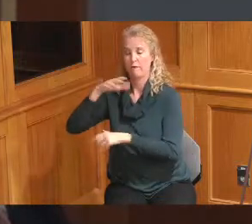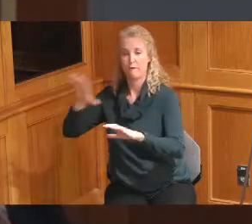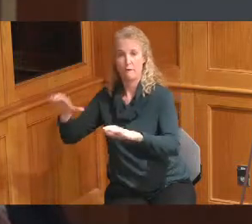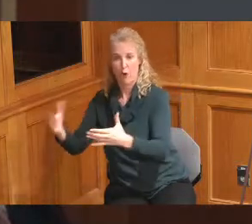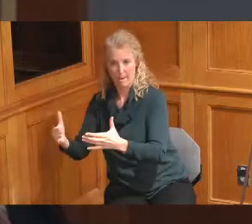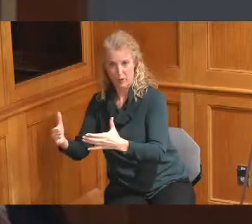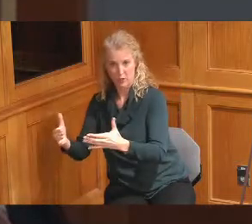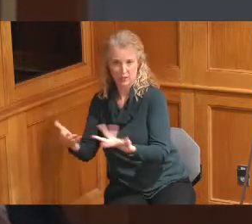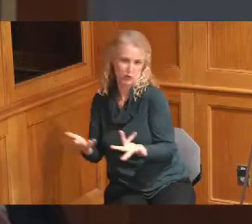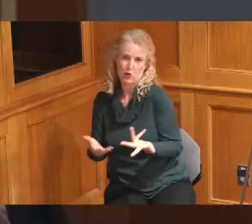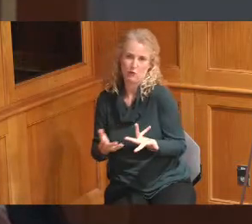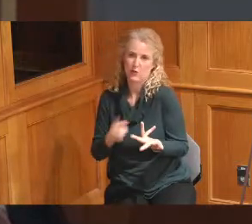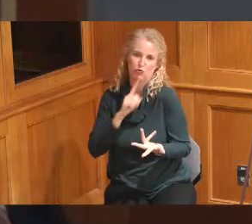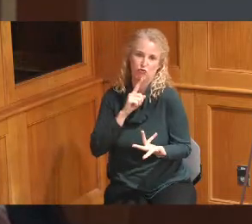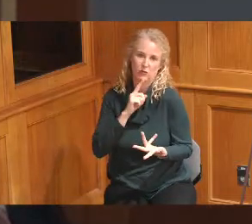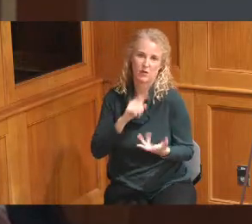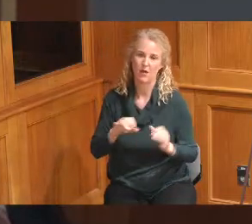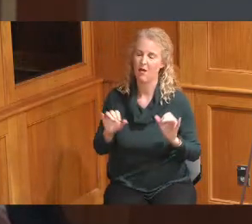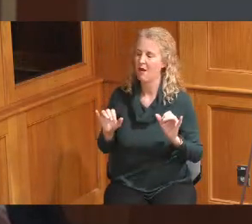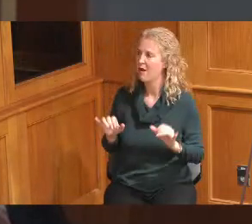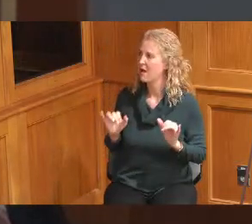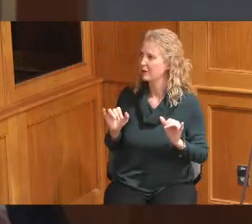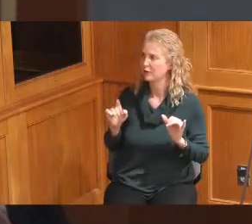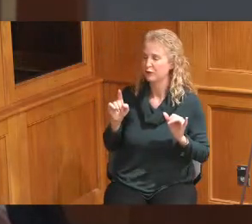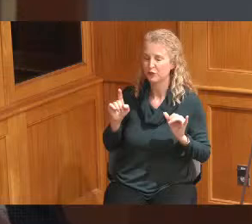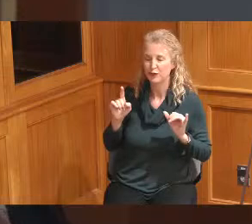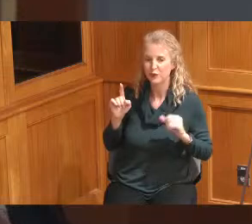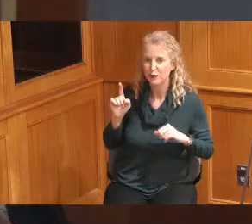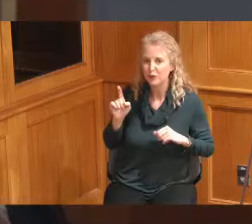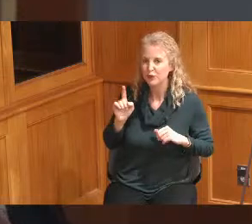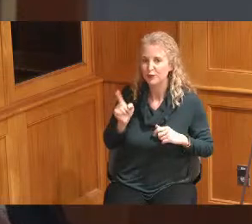so it's about contamination yeah man you're all over the map it's I mean it's it's good to have